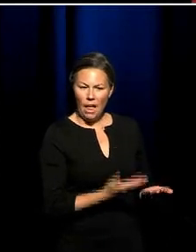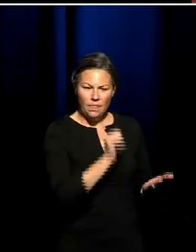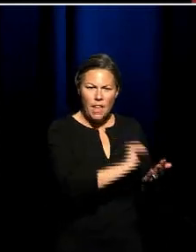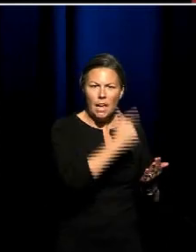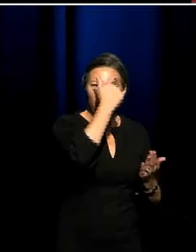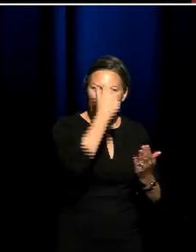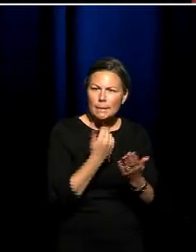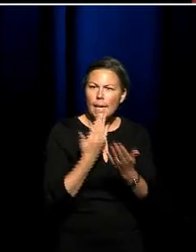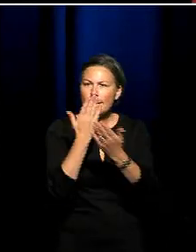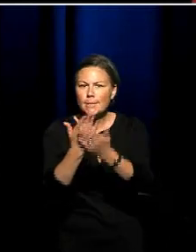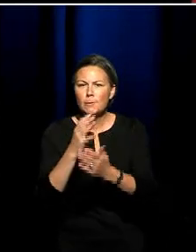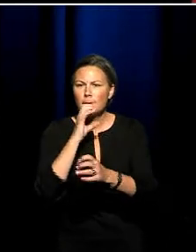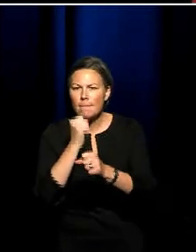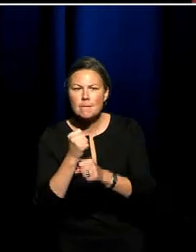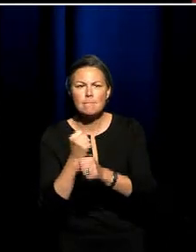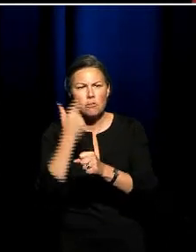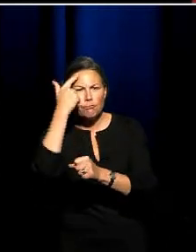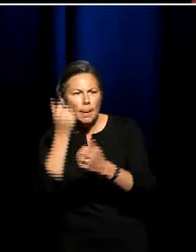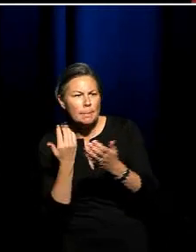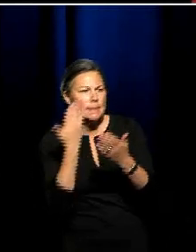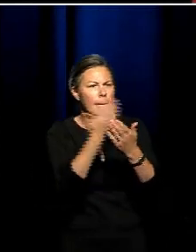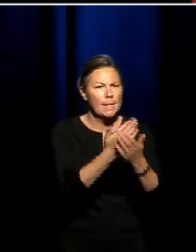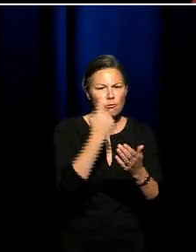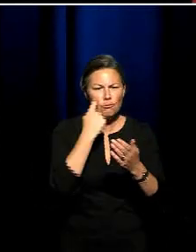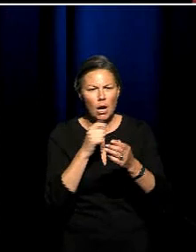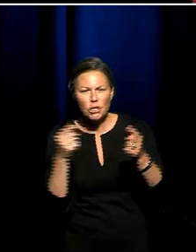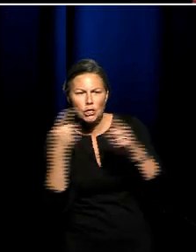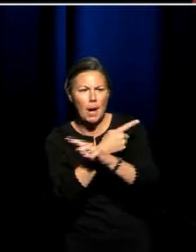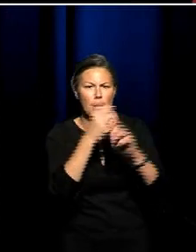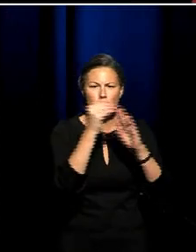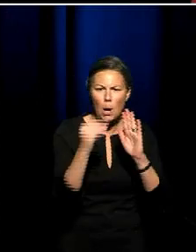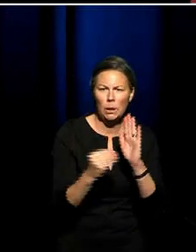been made by so many inquiries and so many reports not led to the hope for